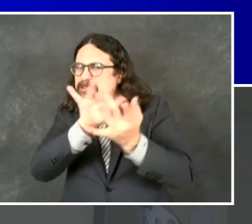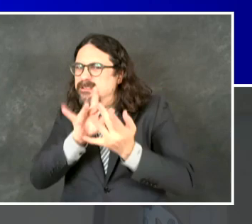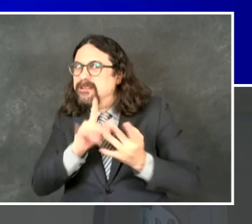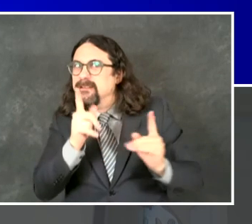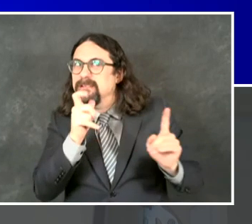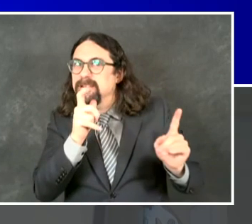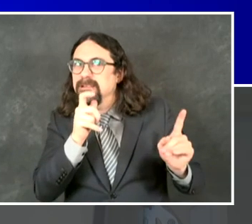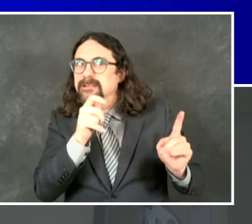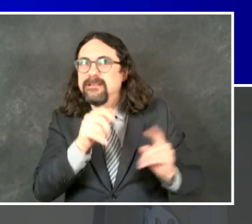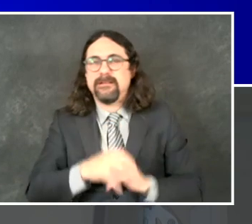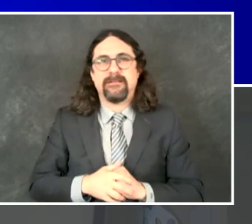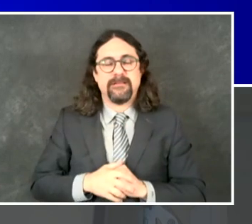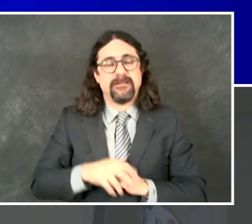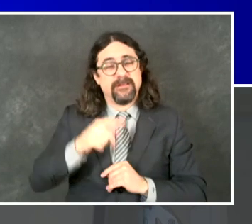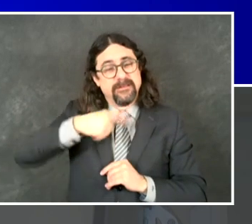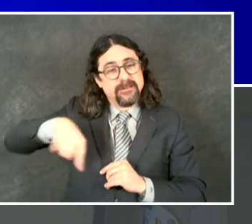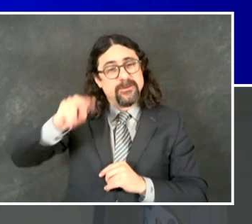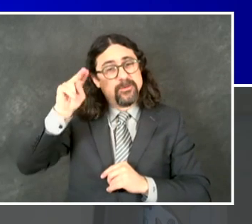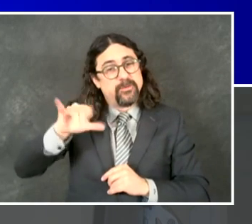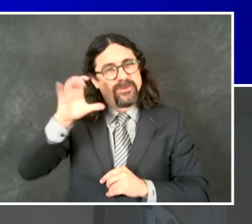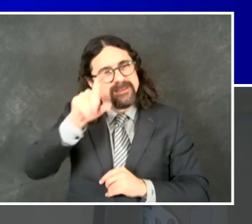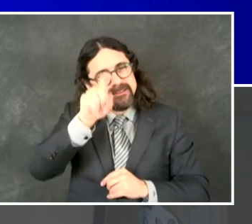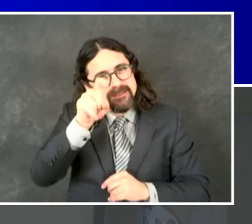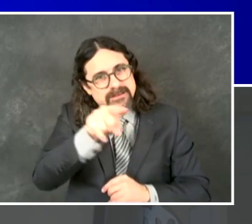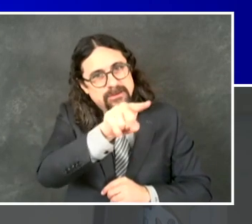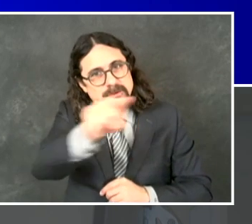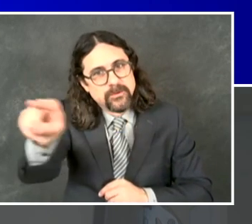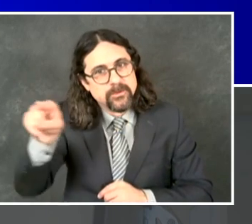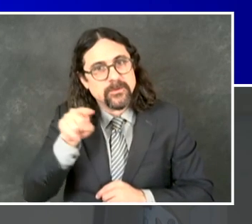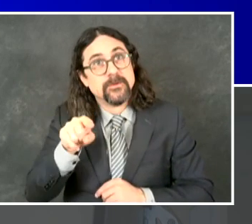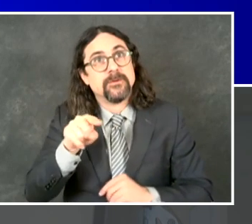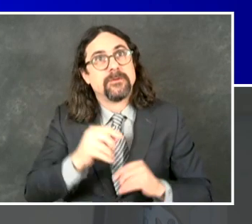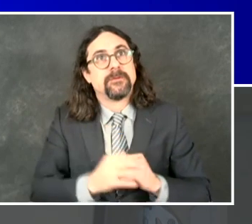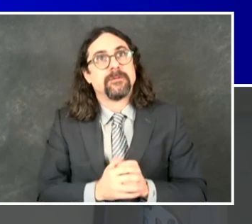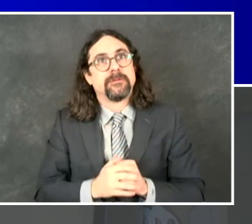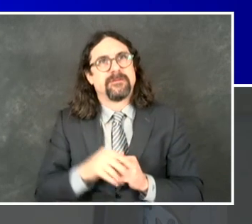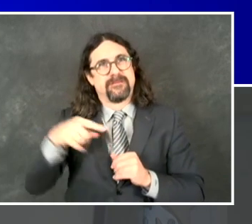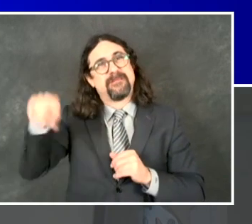THE MONTH OF MAY. NEW YORK PLANS TO